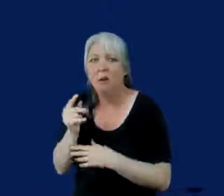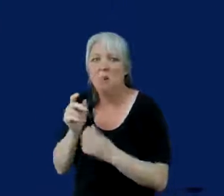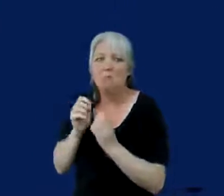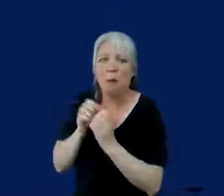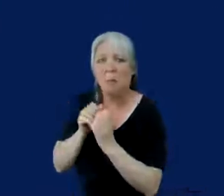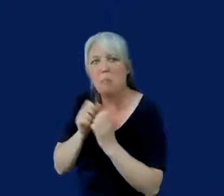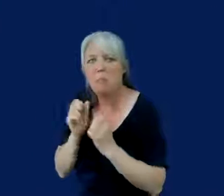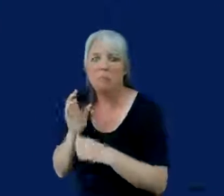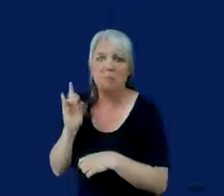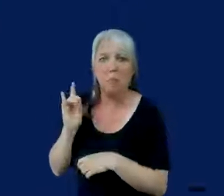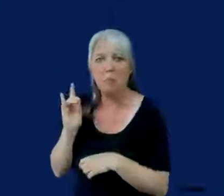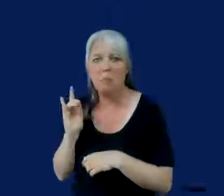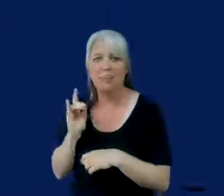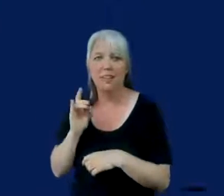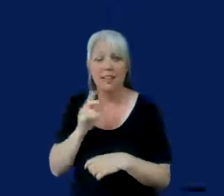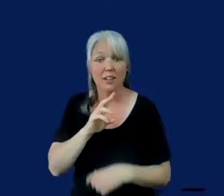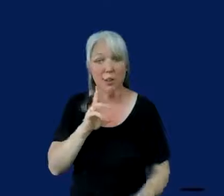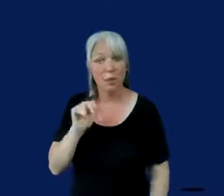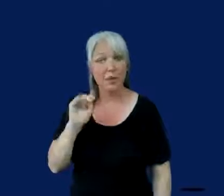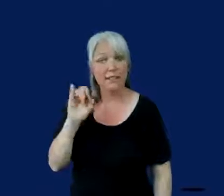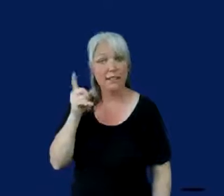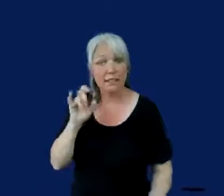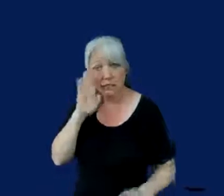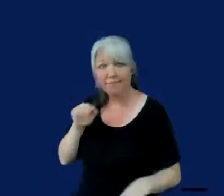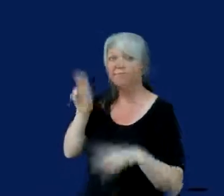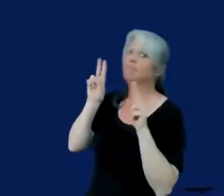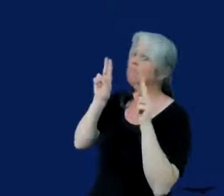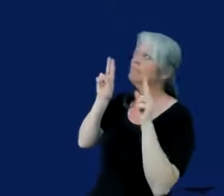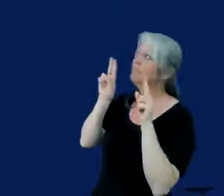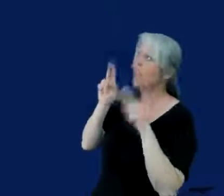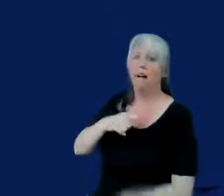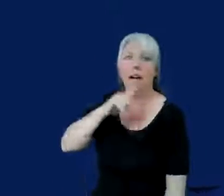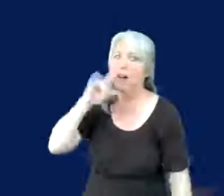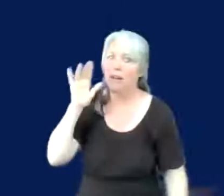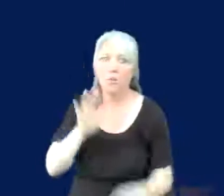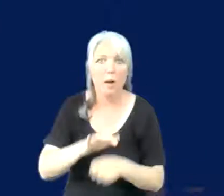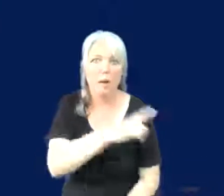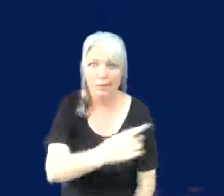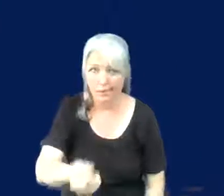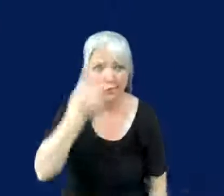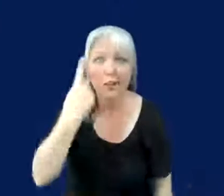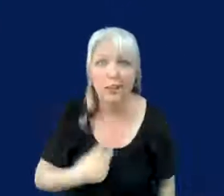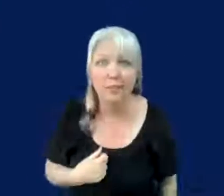Winn-Dixie looked up at me while I was telling him everything, and I swear he understood.